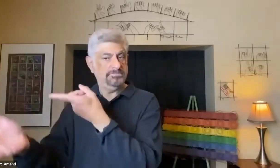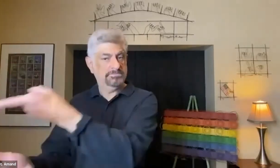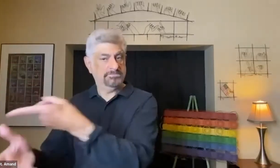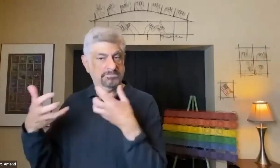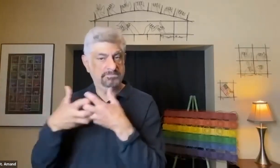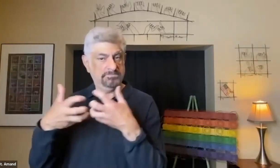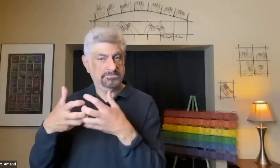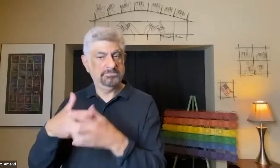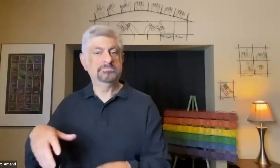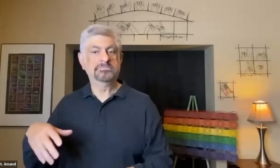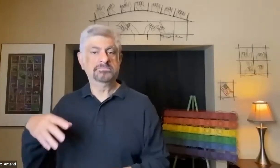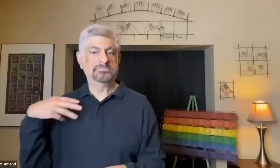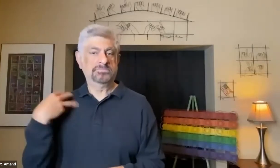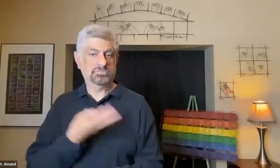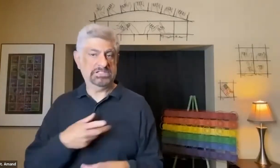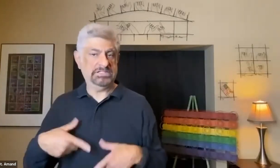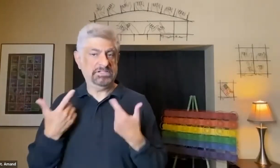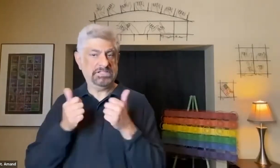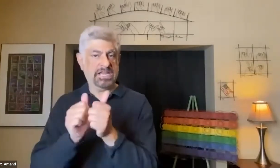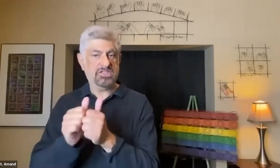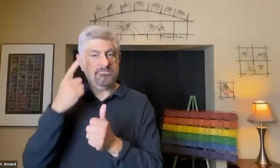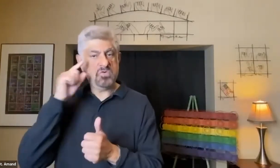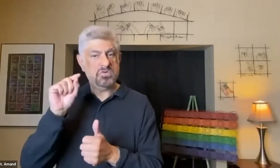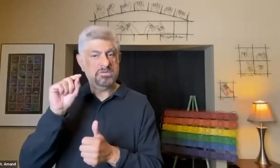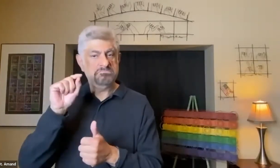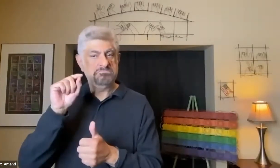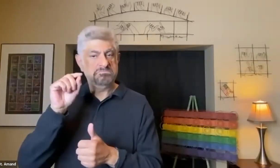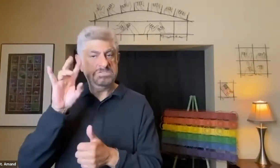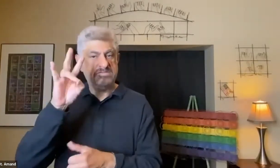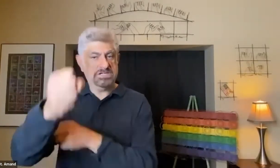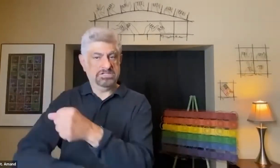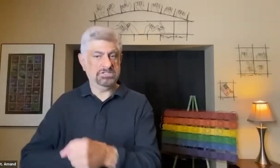if we would be compatible as roommates, and I did end up offering him to become our roommates,